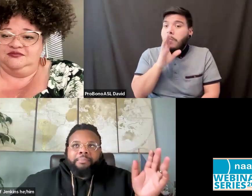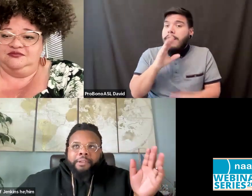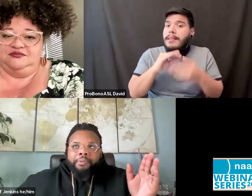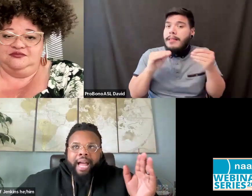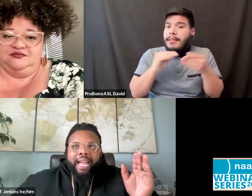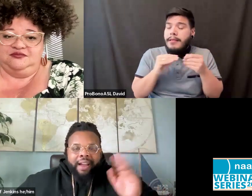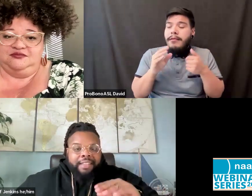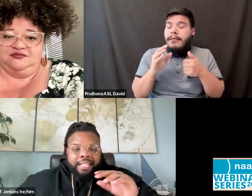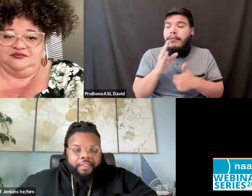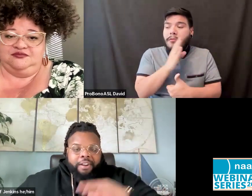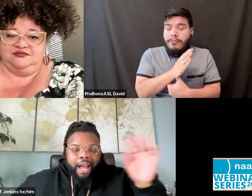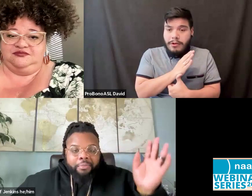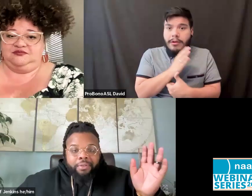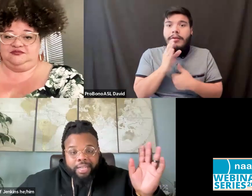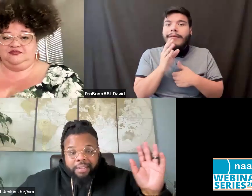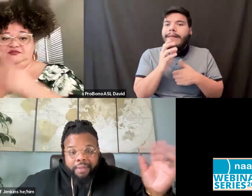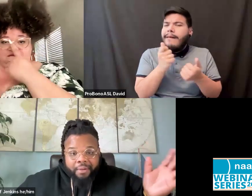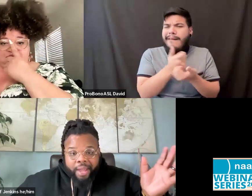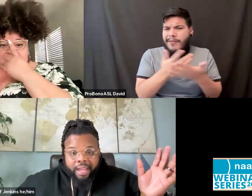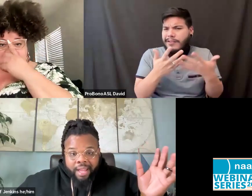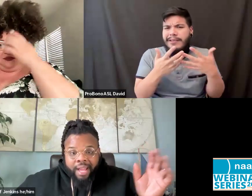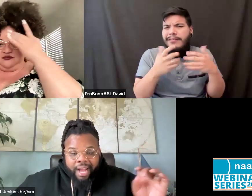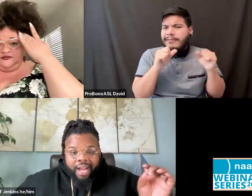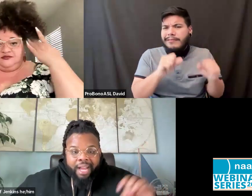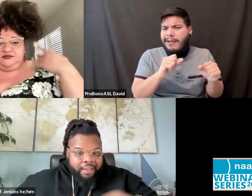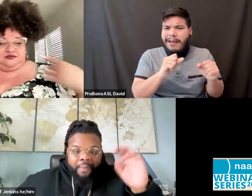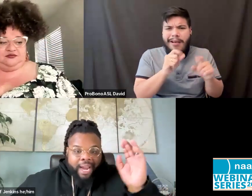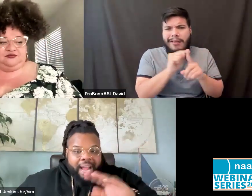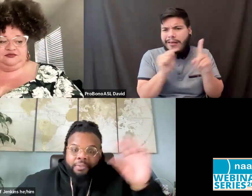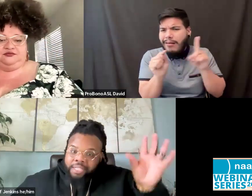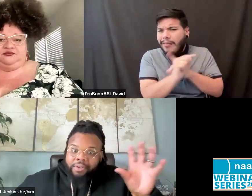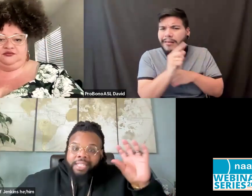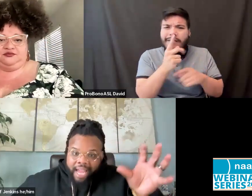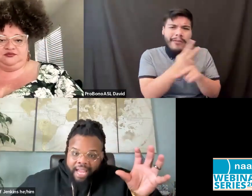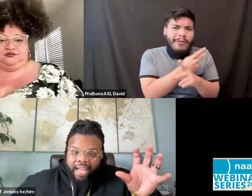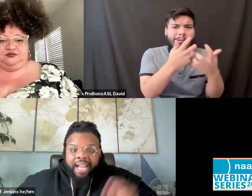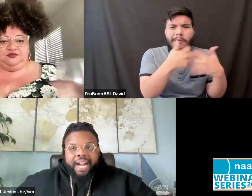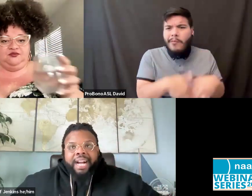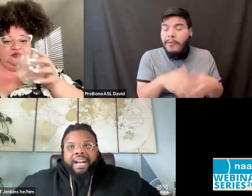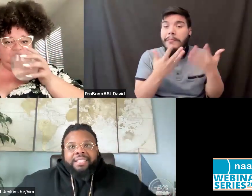to people like everything is figure out is some kind of way. You might not have the resources yet.